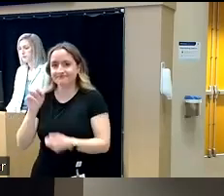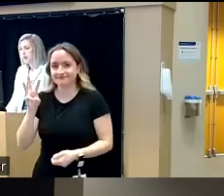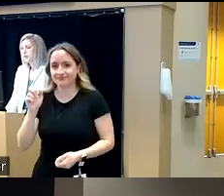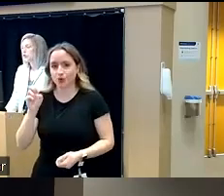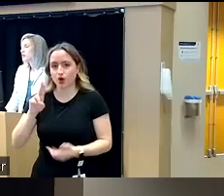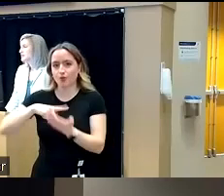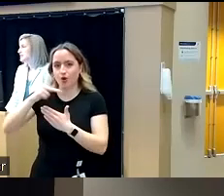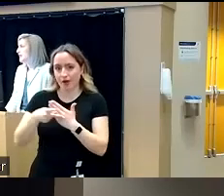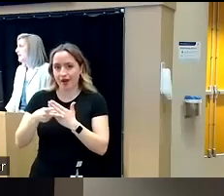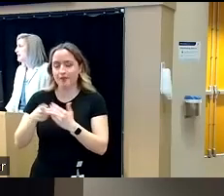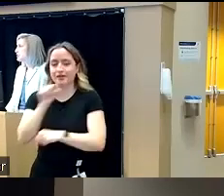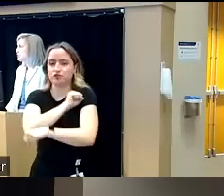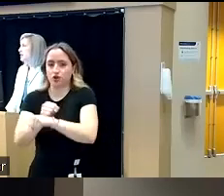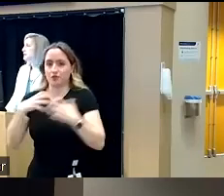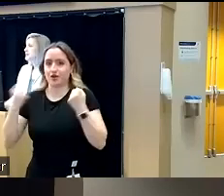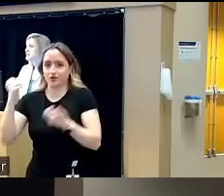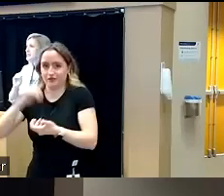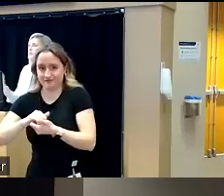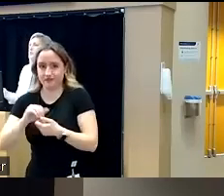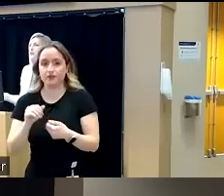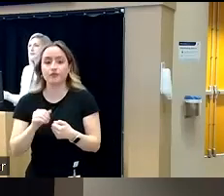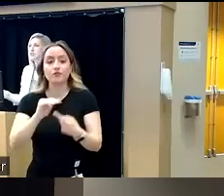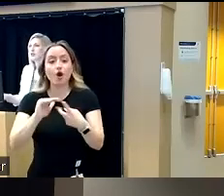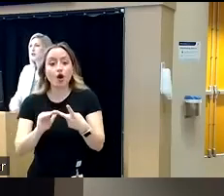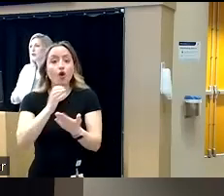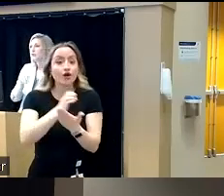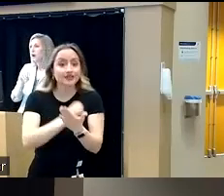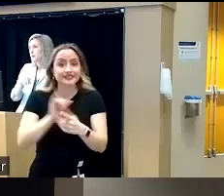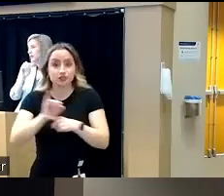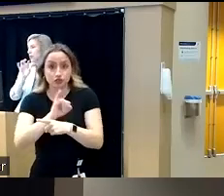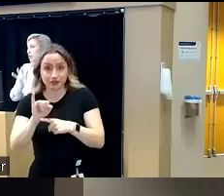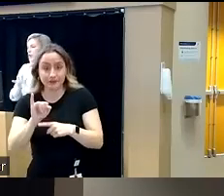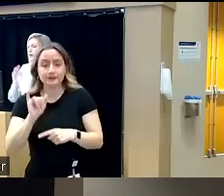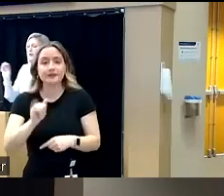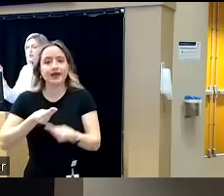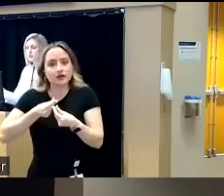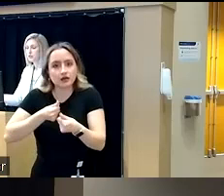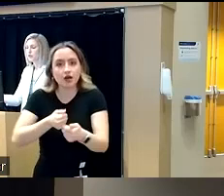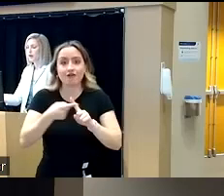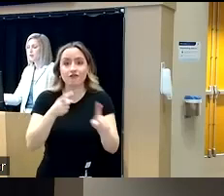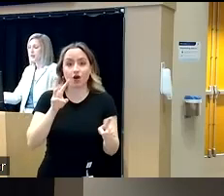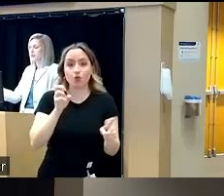the courses and the internship a seamless transition from Warner to strong recovery